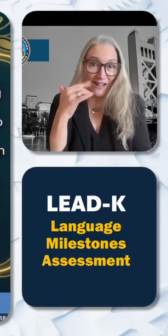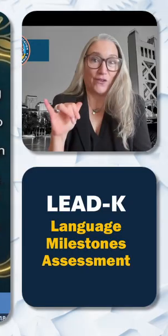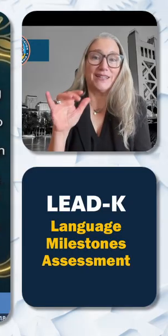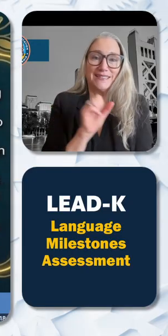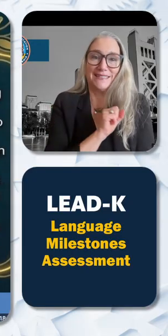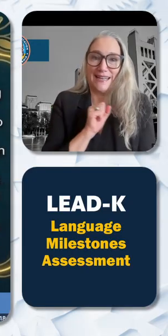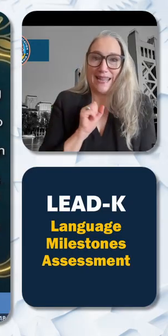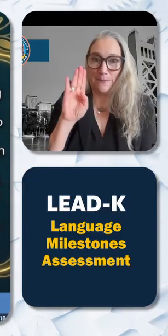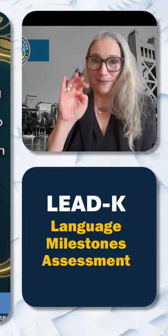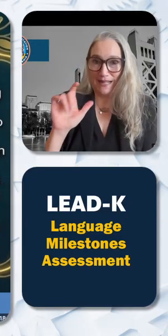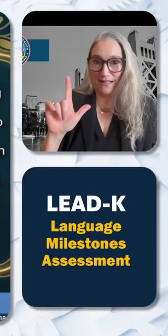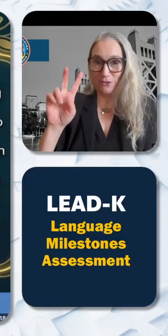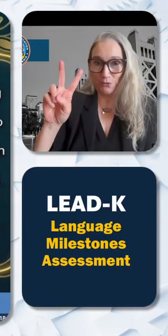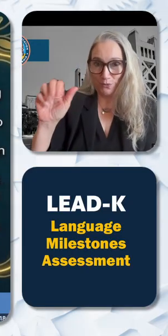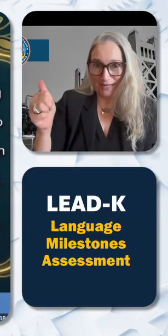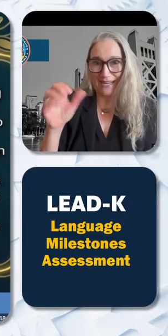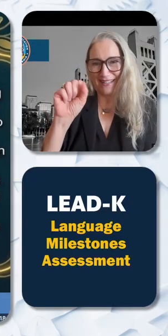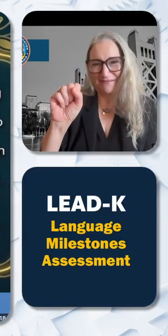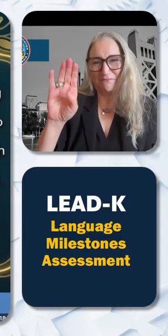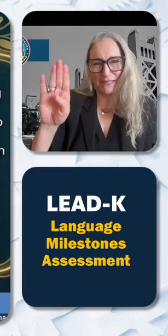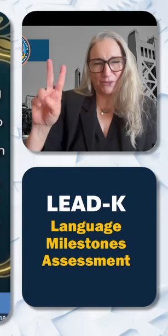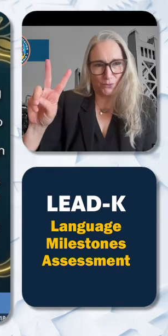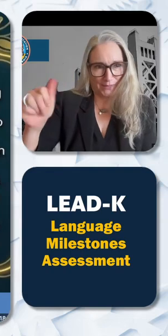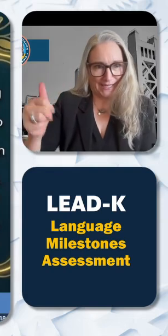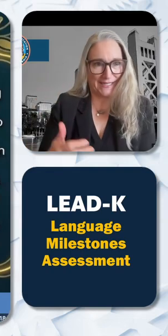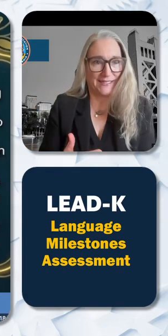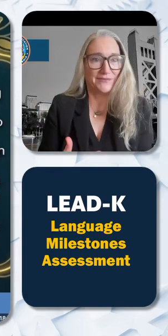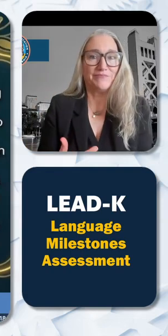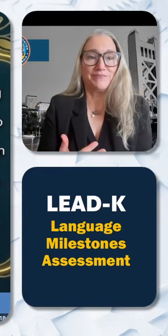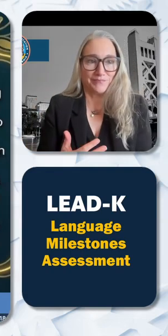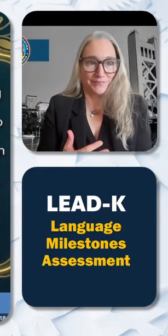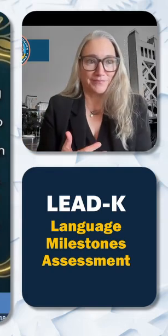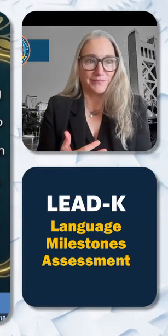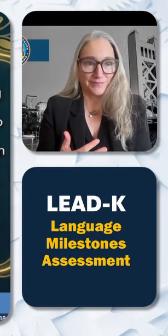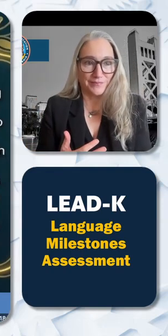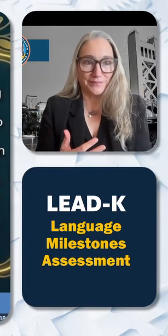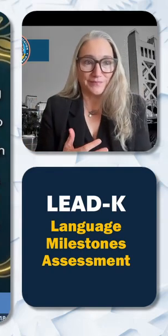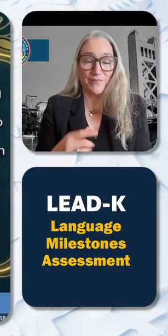Now, in terms of our LEAD-K law here in California, that's Senate Bill 210,